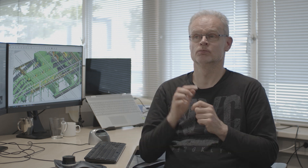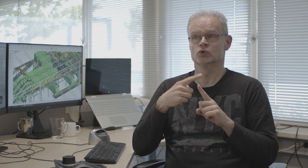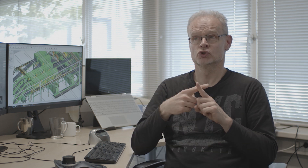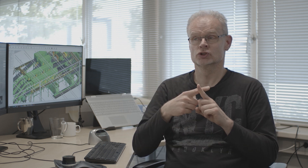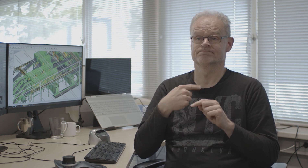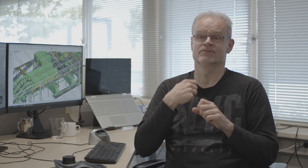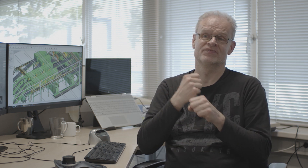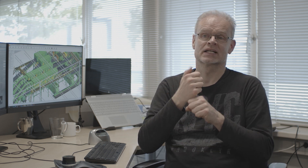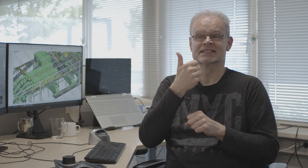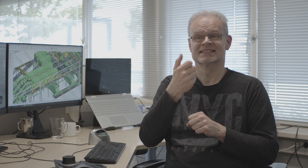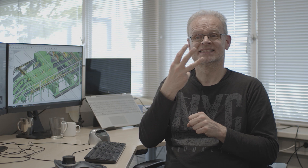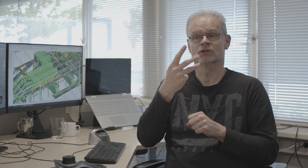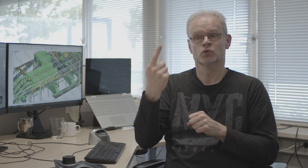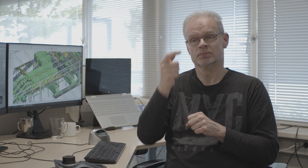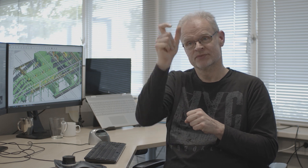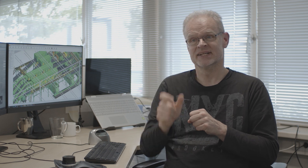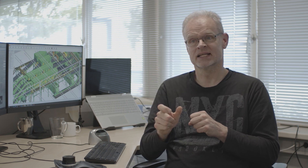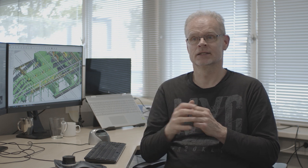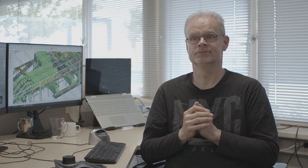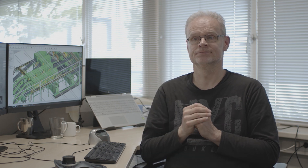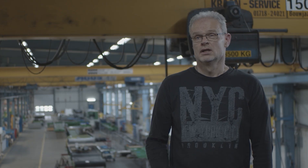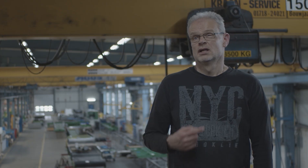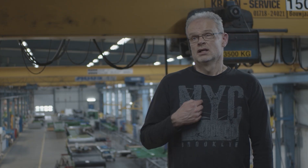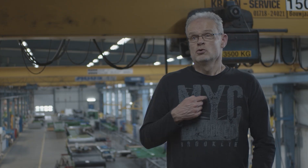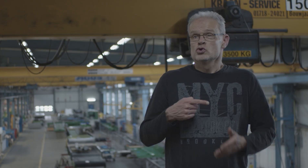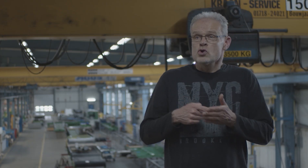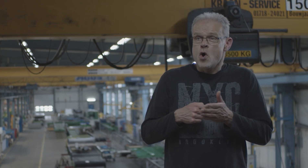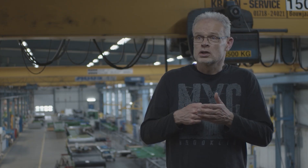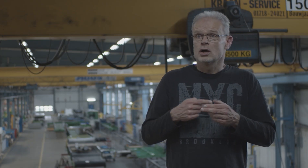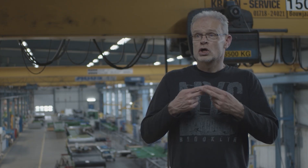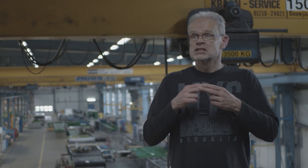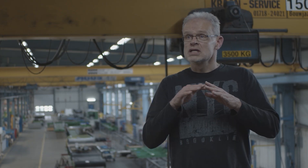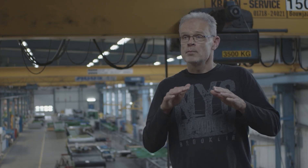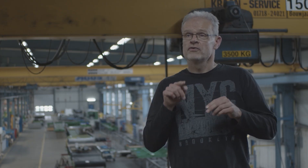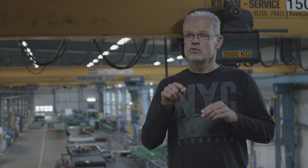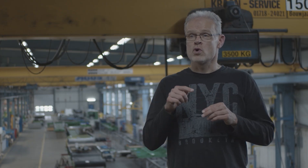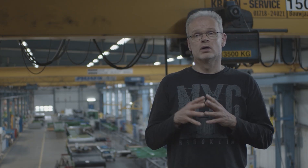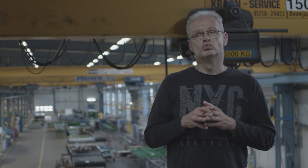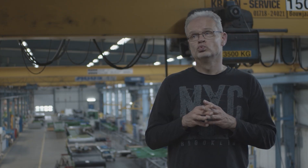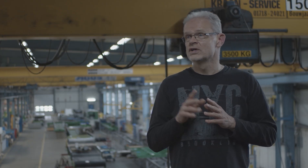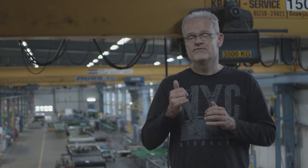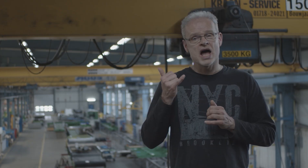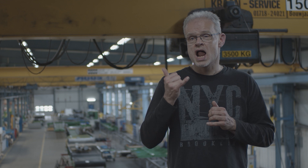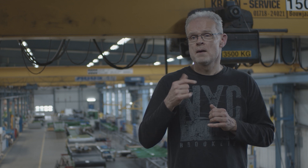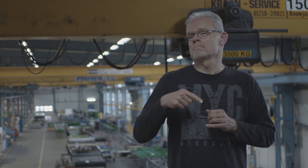I work 36 hours a week. I don't need much.